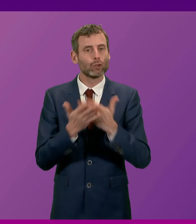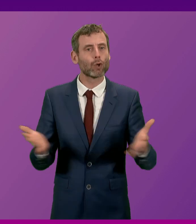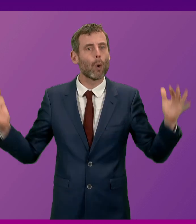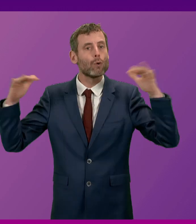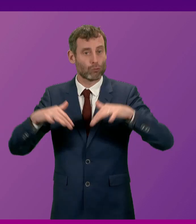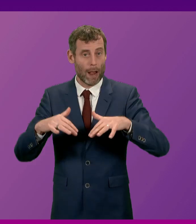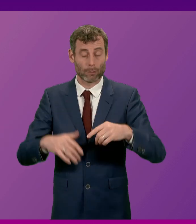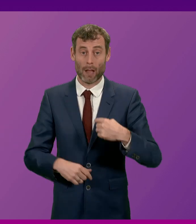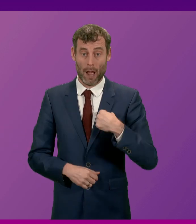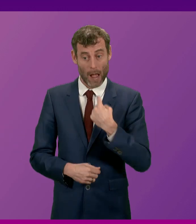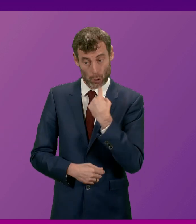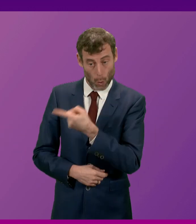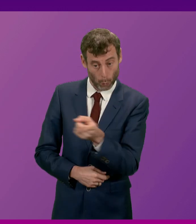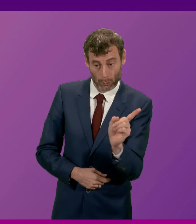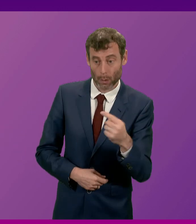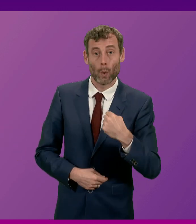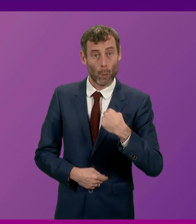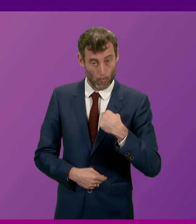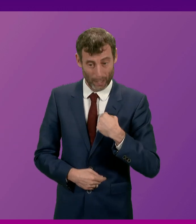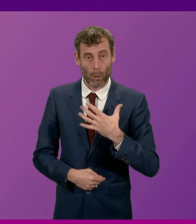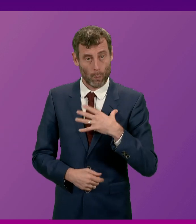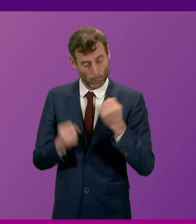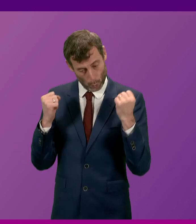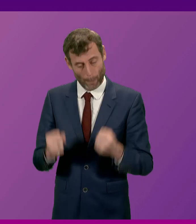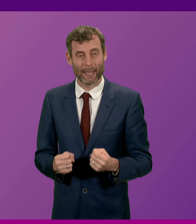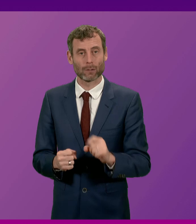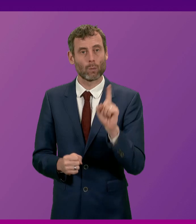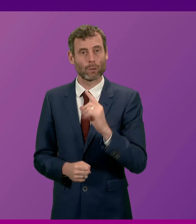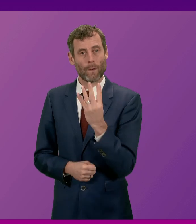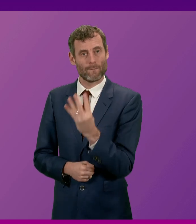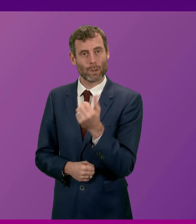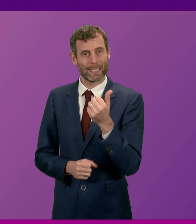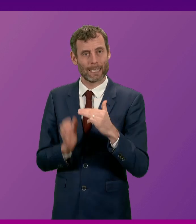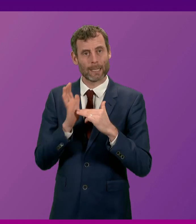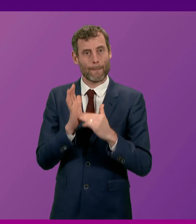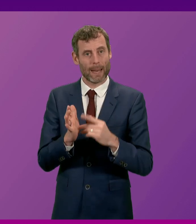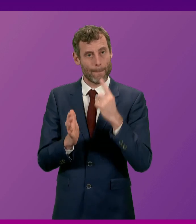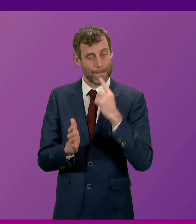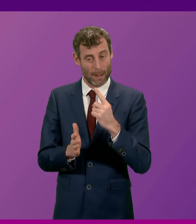Government will honour its commitment to return to the rural affairs portfolio the £46 million that